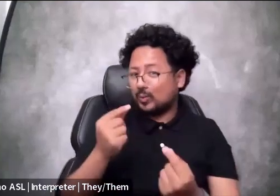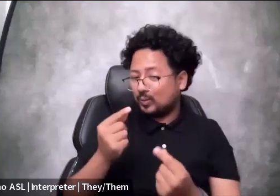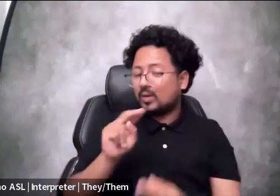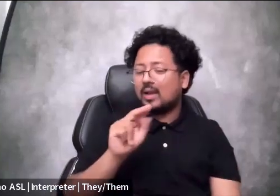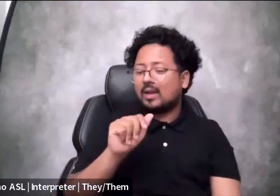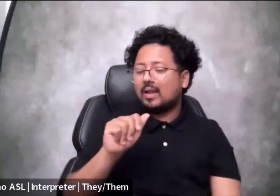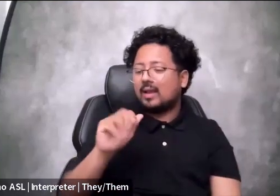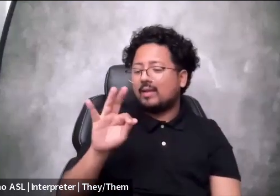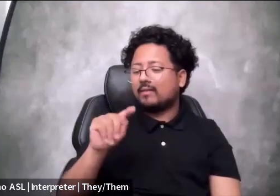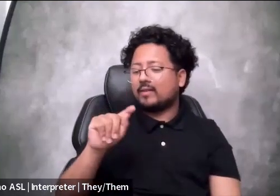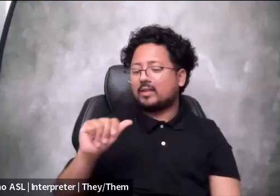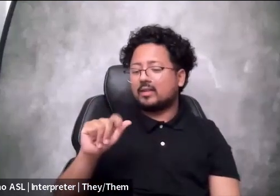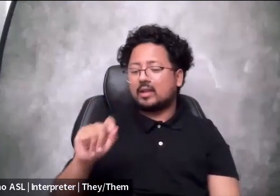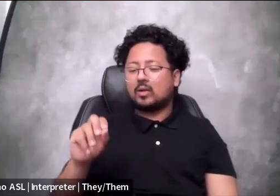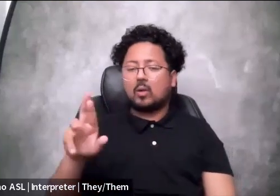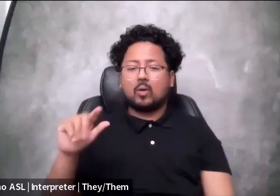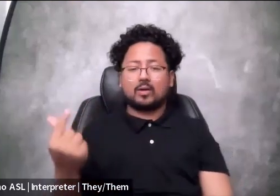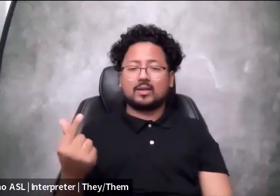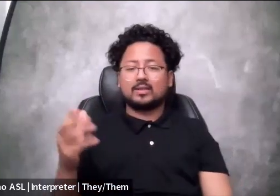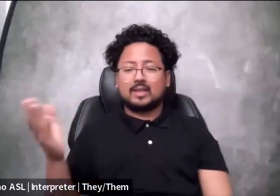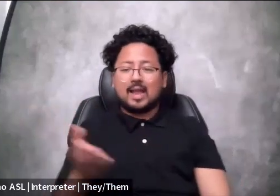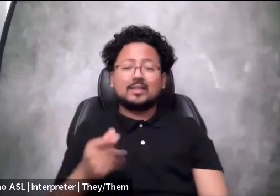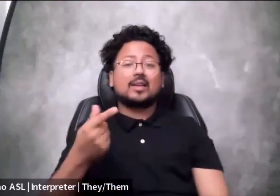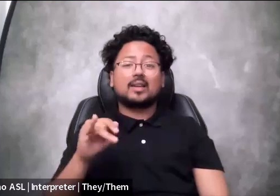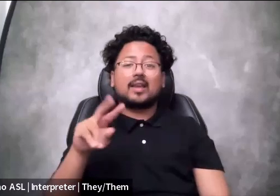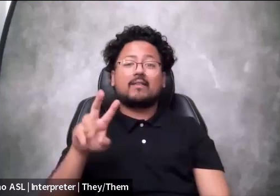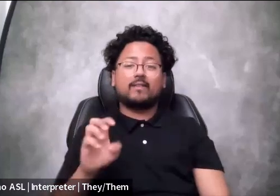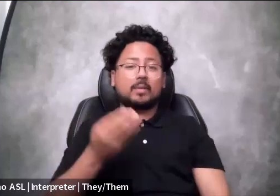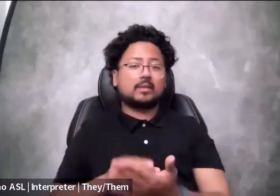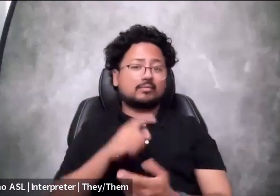NAAFA.org/give and make a donation to NAAFA today so that we can